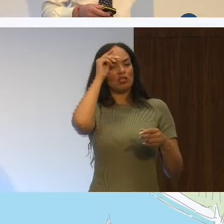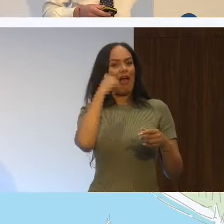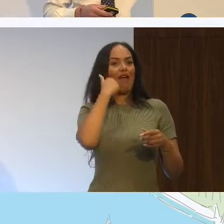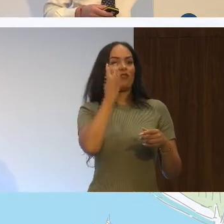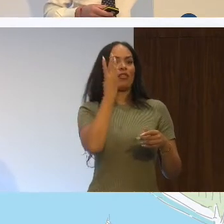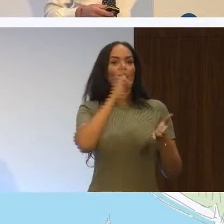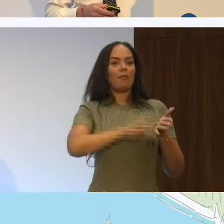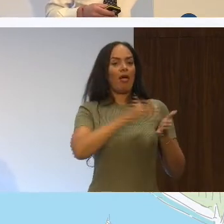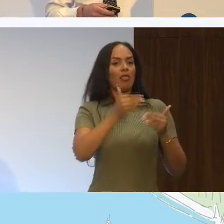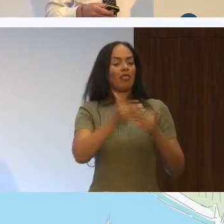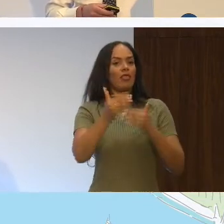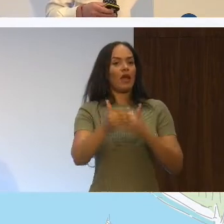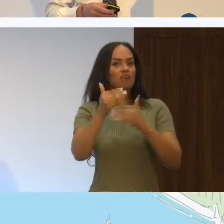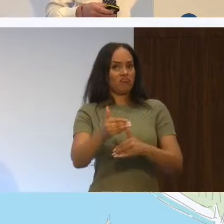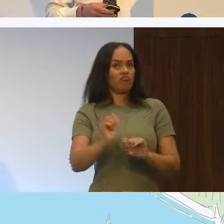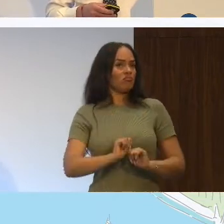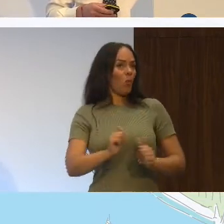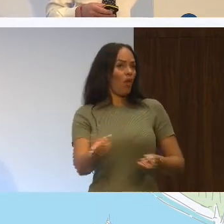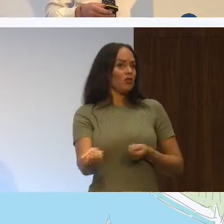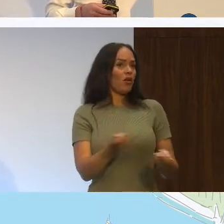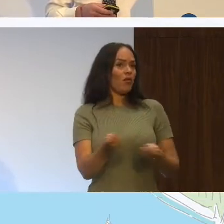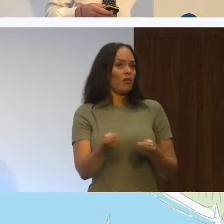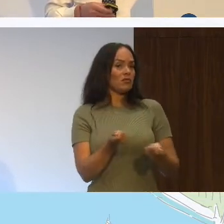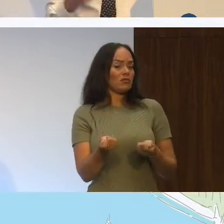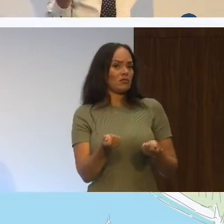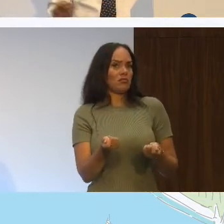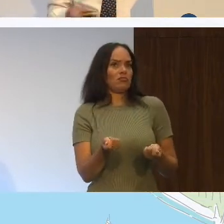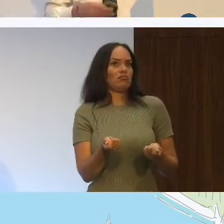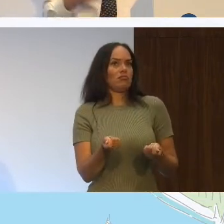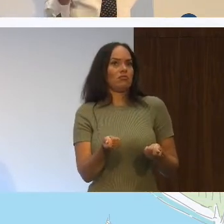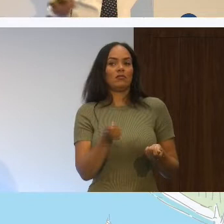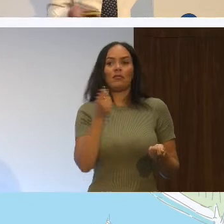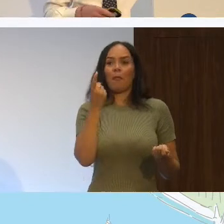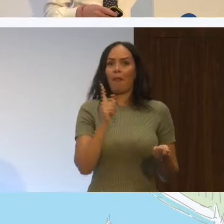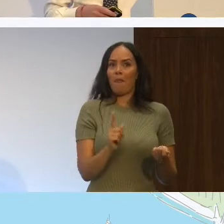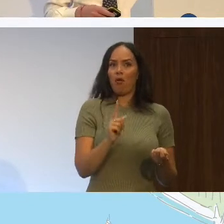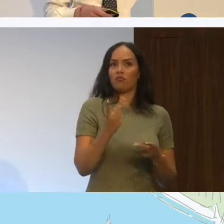And after the initial shock of having these injections, people come back to see me.